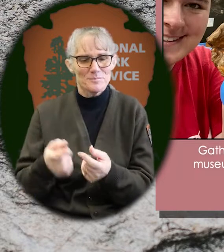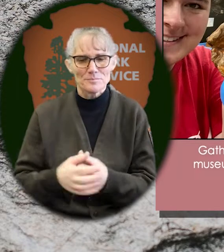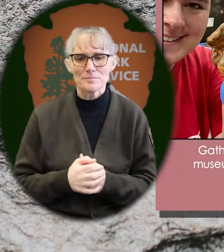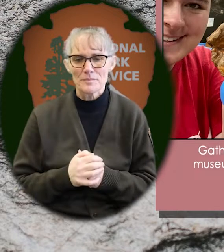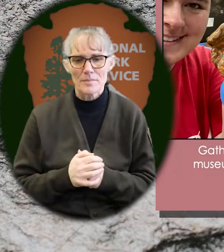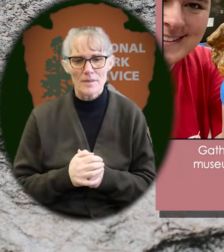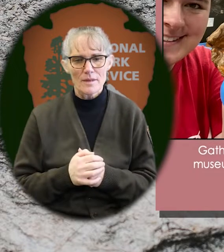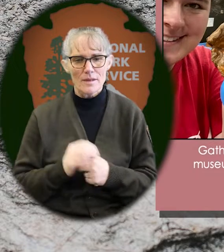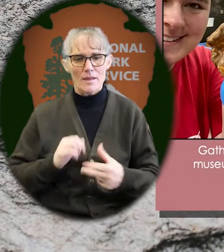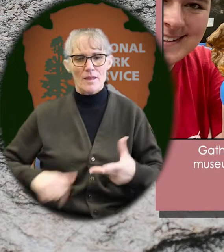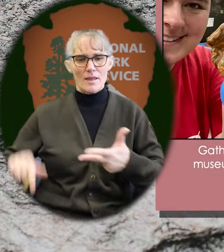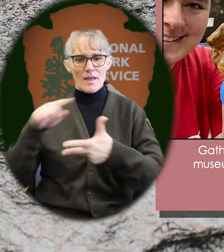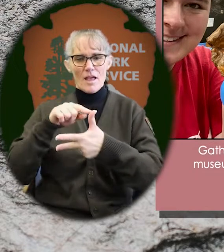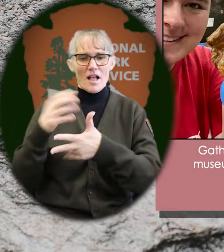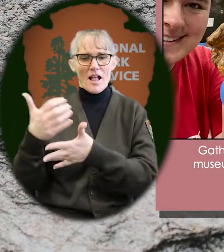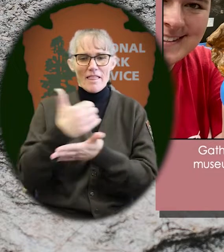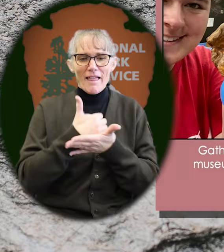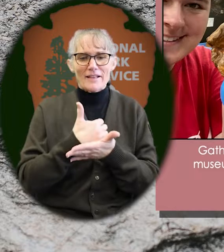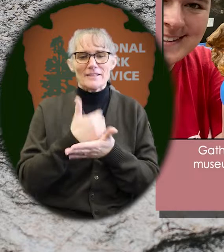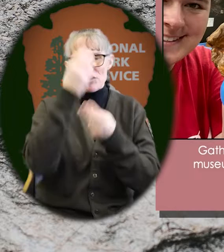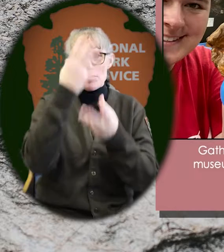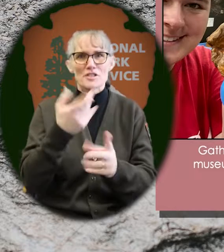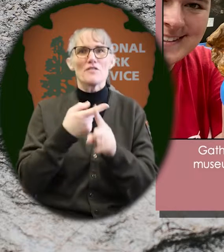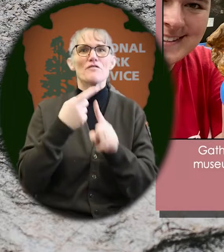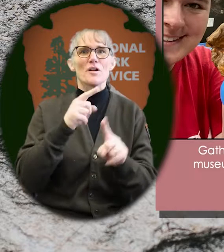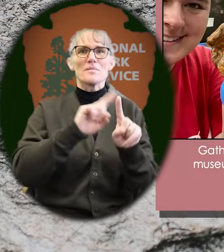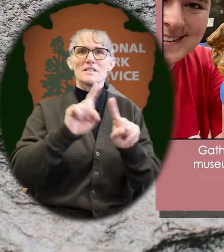Um. I've gotten to collect data from a bunch of different museum collections.